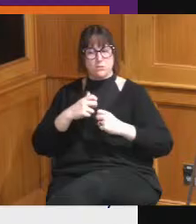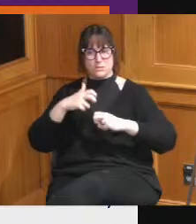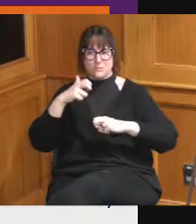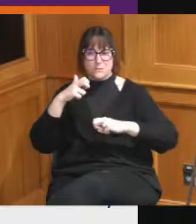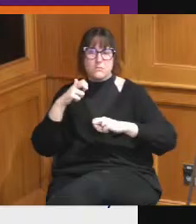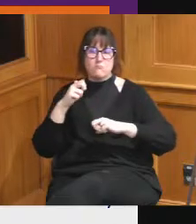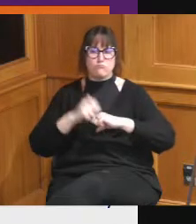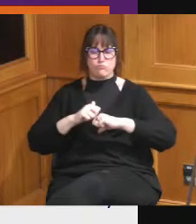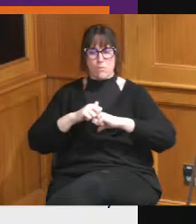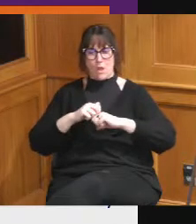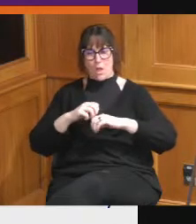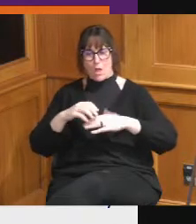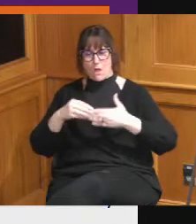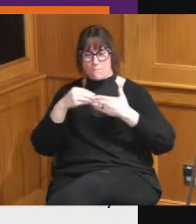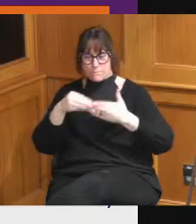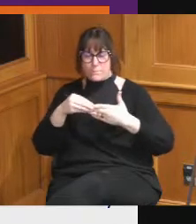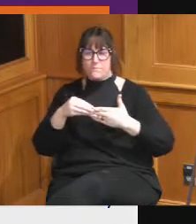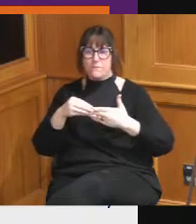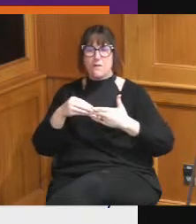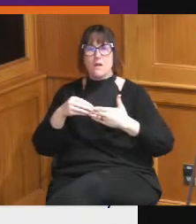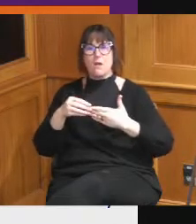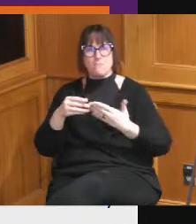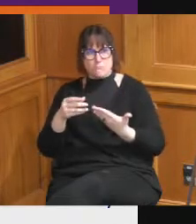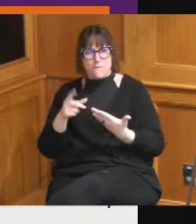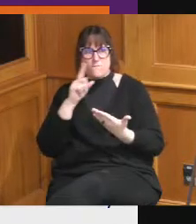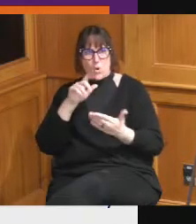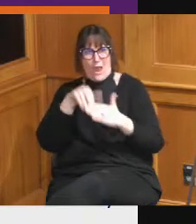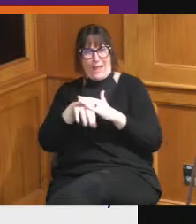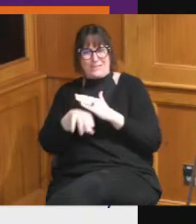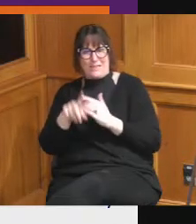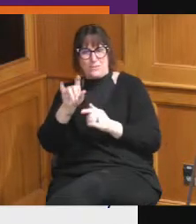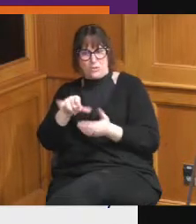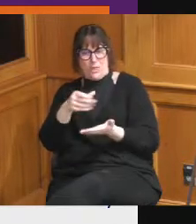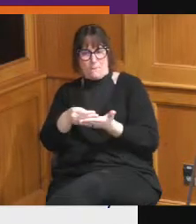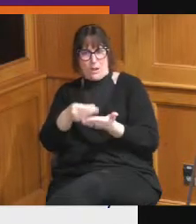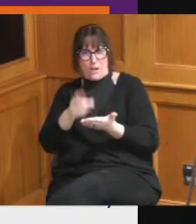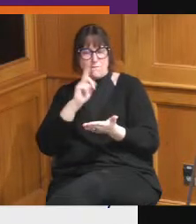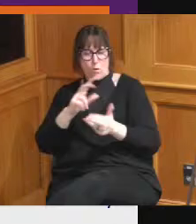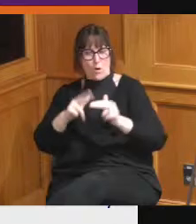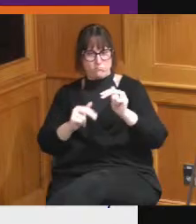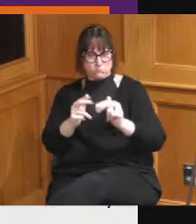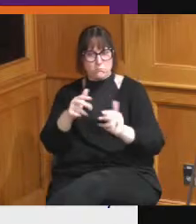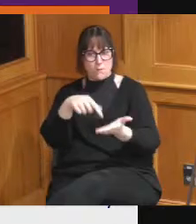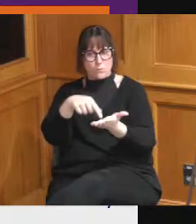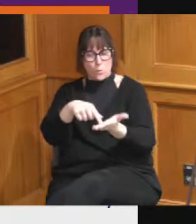access these funds to build housing that can go a long way and the longer you have that